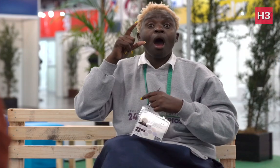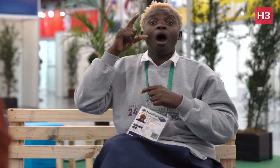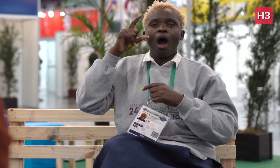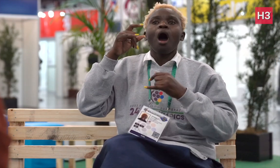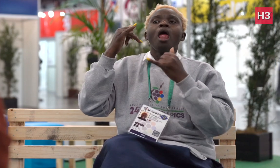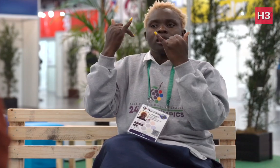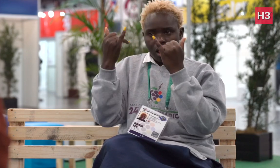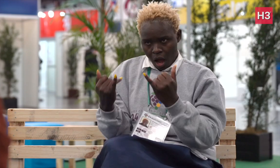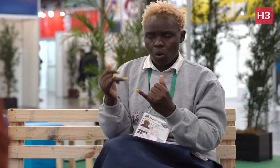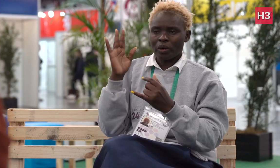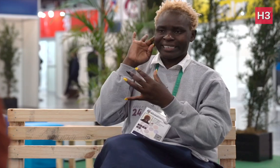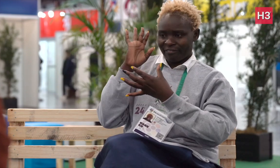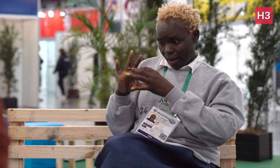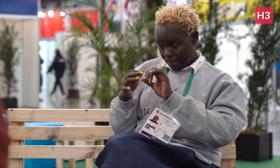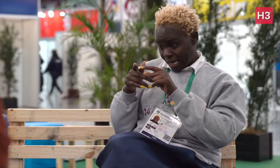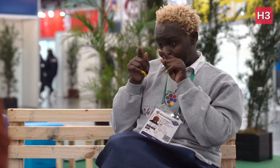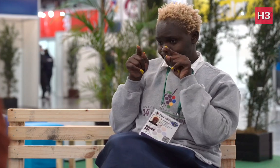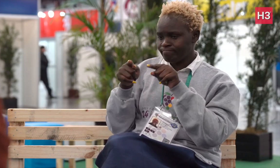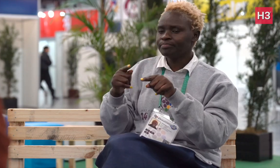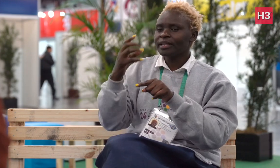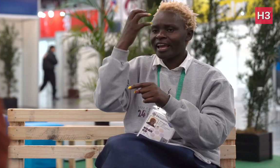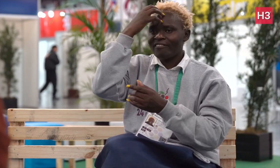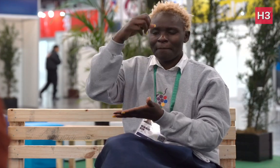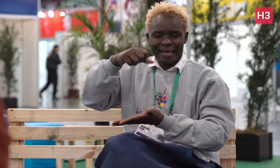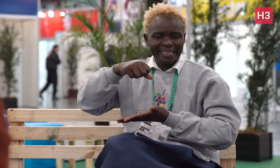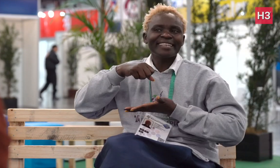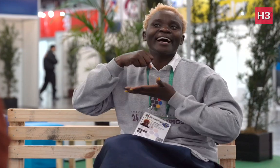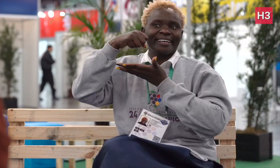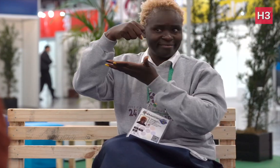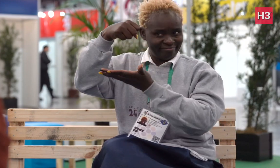They were impressed and agreed to